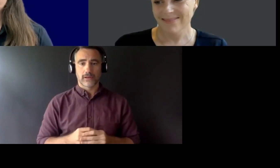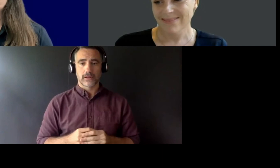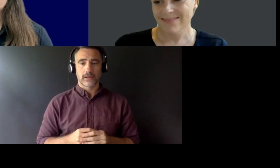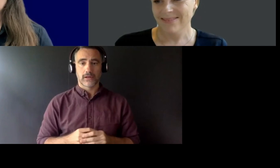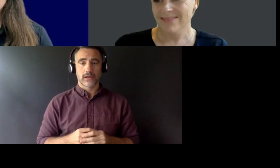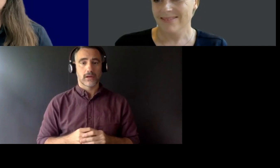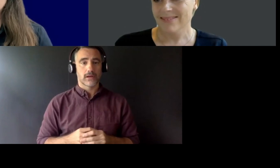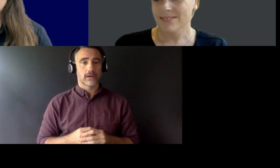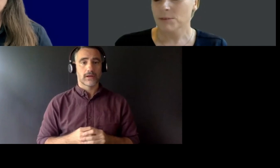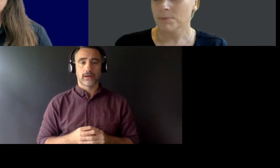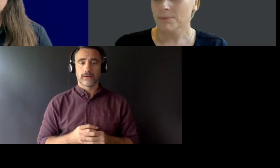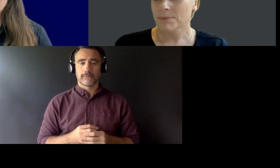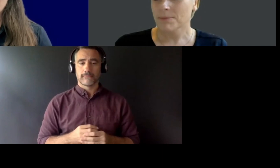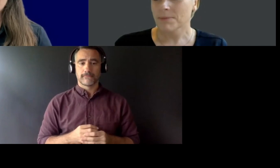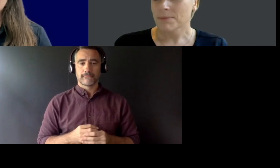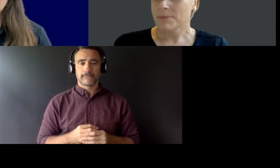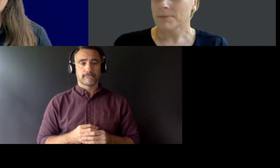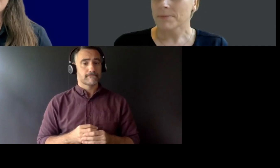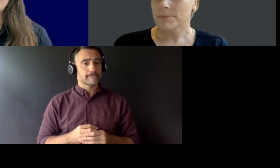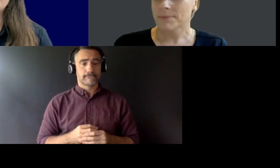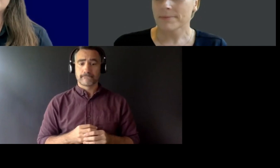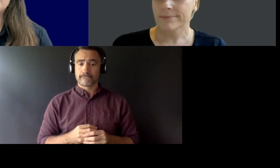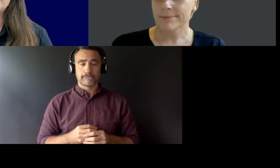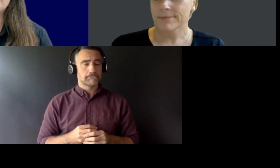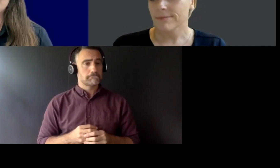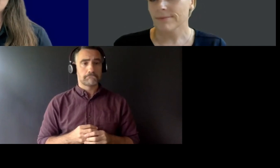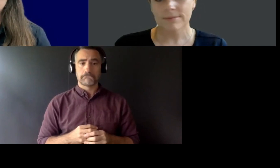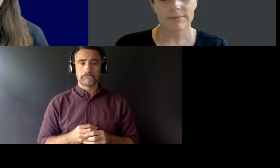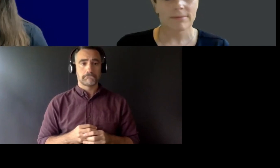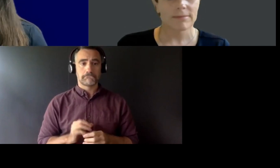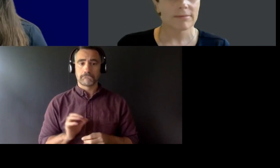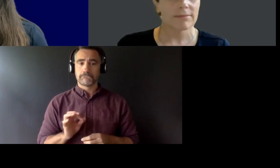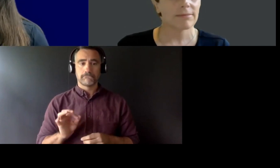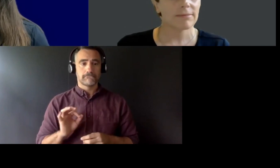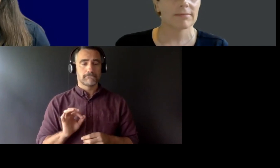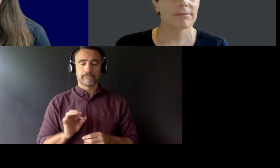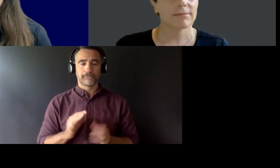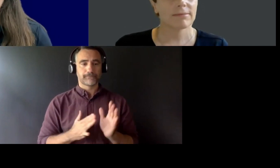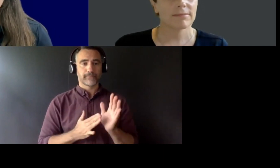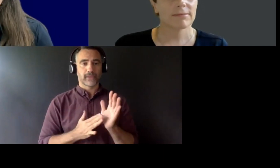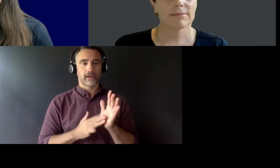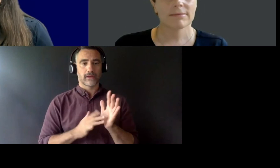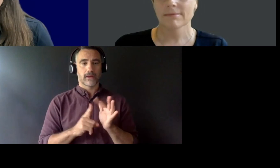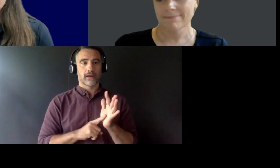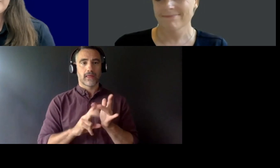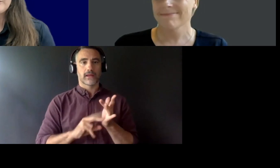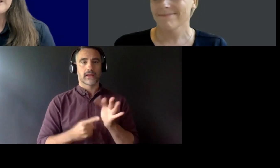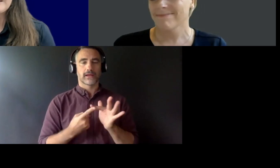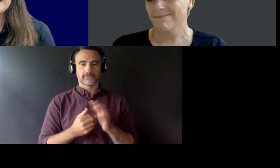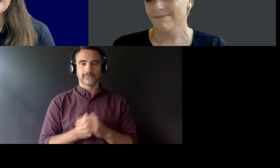I think we might wrap it up there and we will just thank you to Kat for co-presenting with